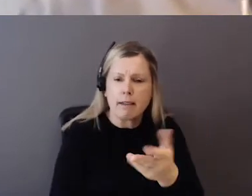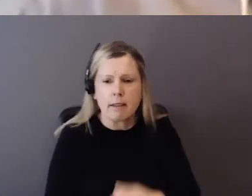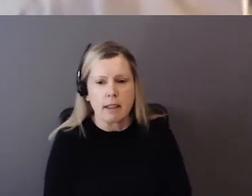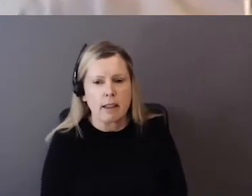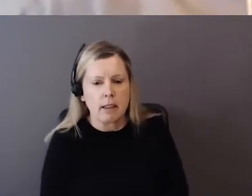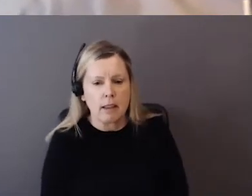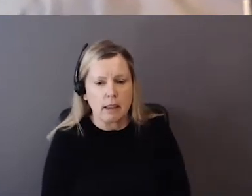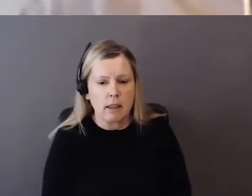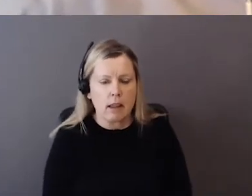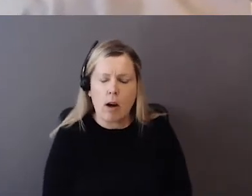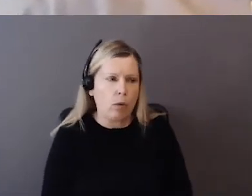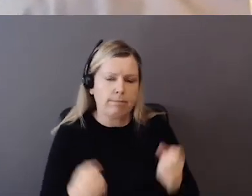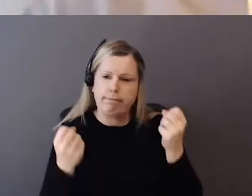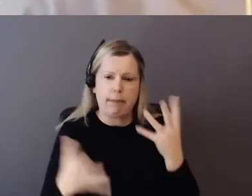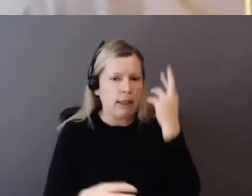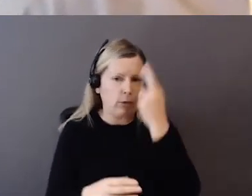I mean I think there was a lot of factors. Obviously, my